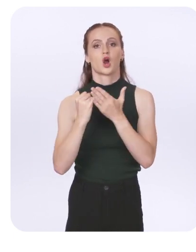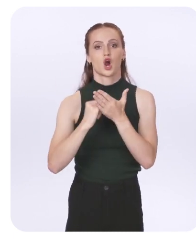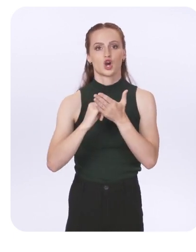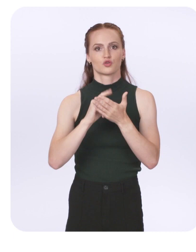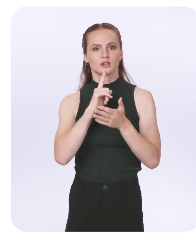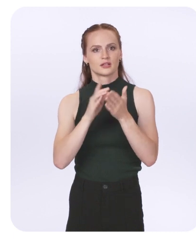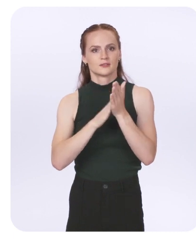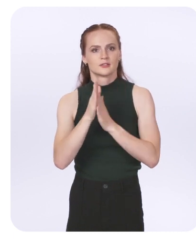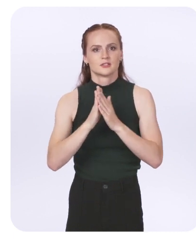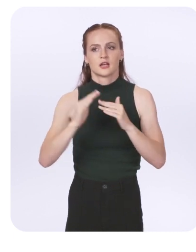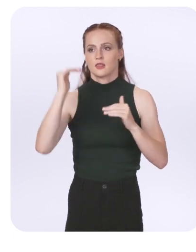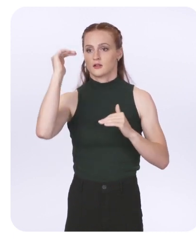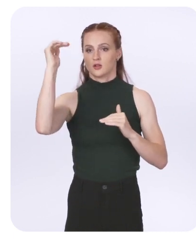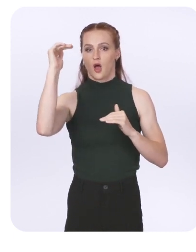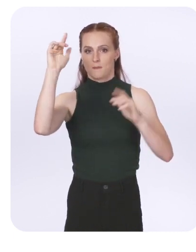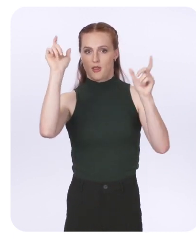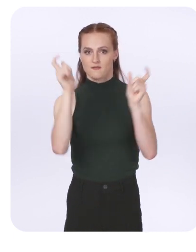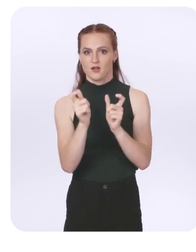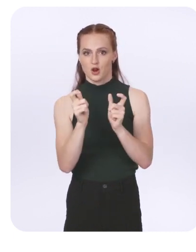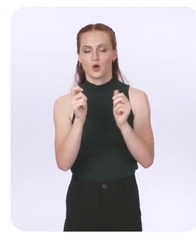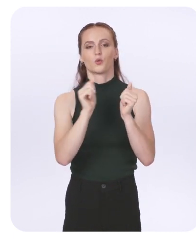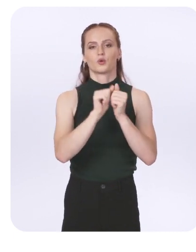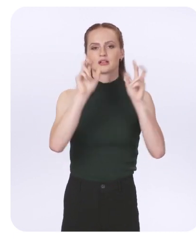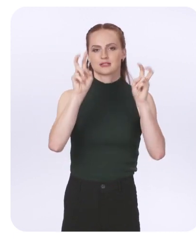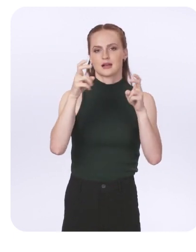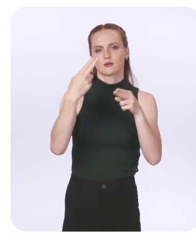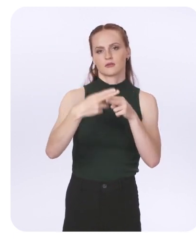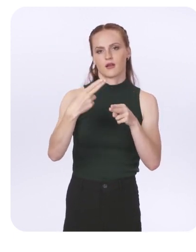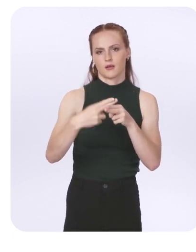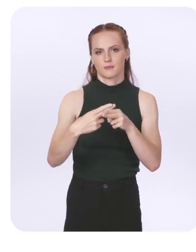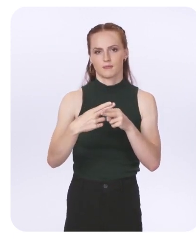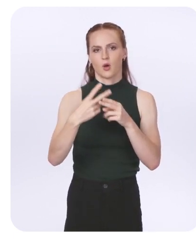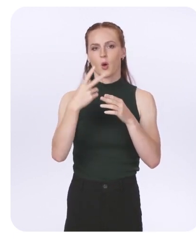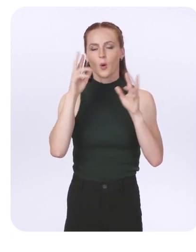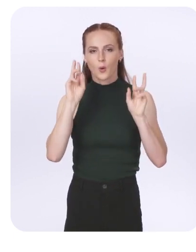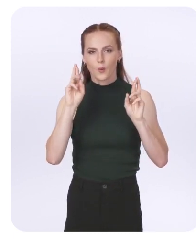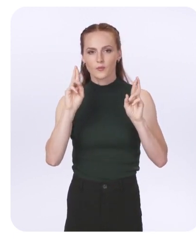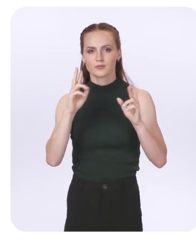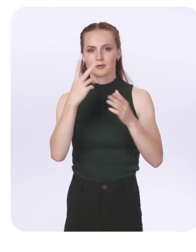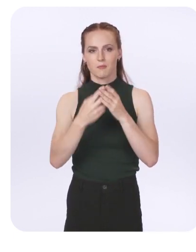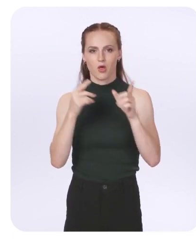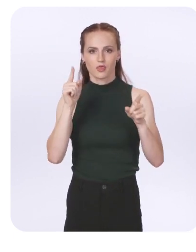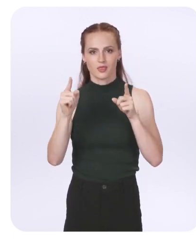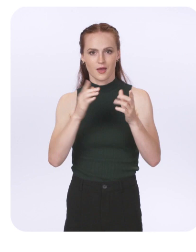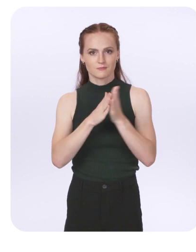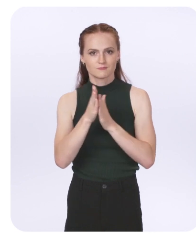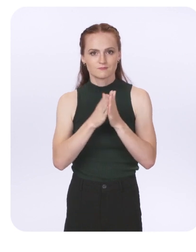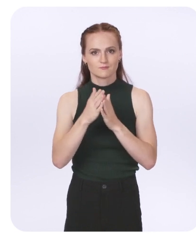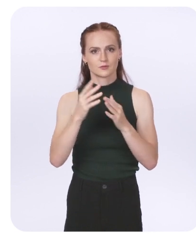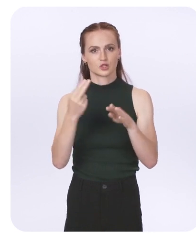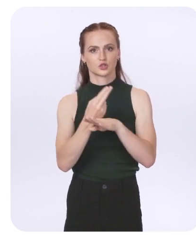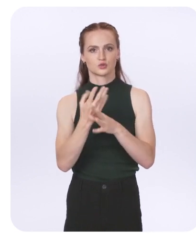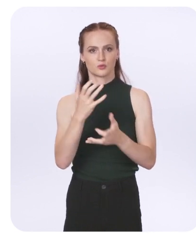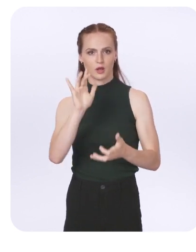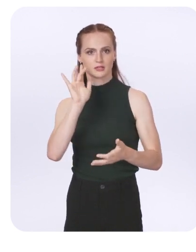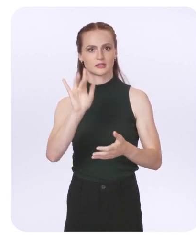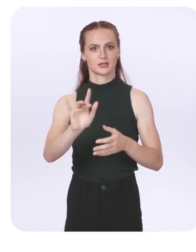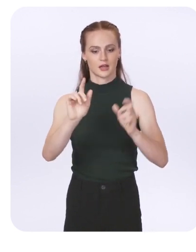in the store discovery funnel is your most important asset. If the user doesn’t initiate the first click to your PDP,